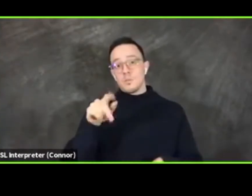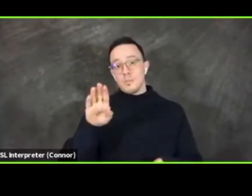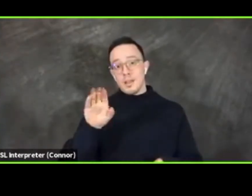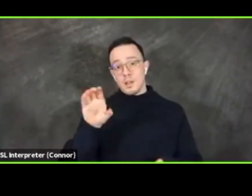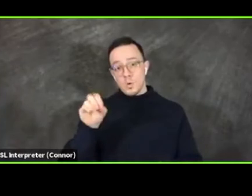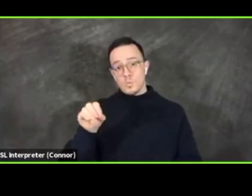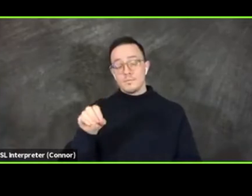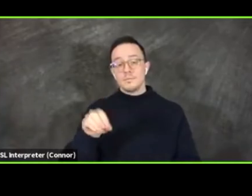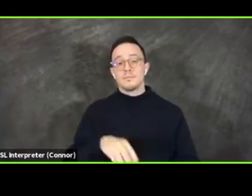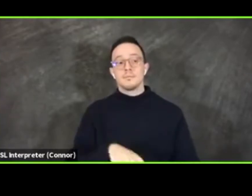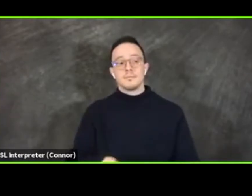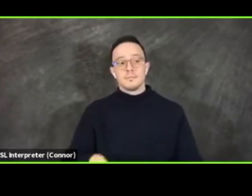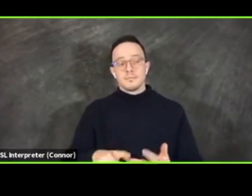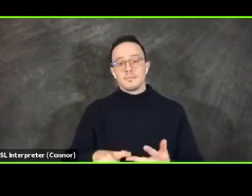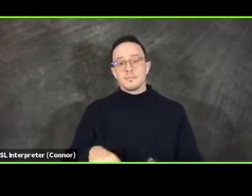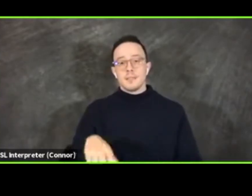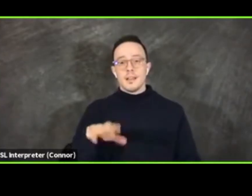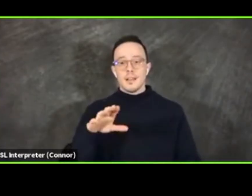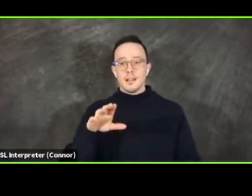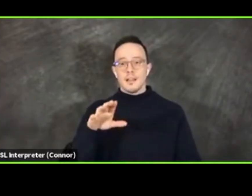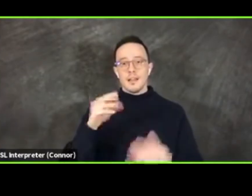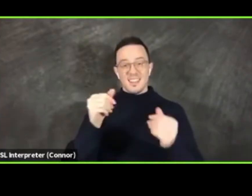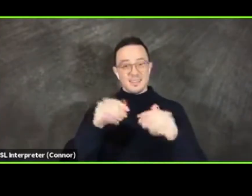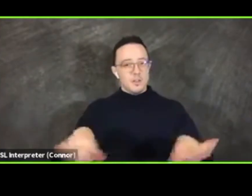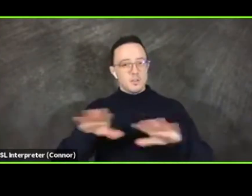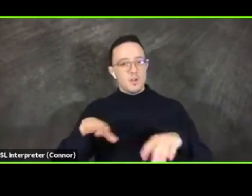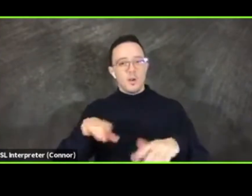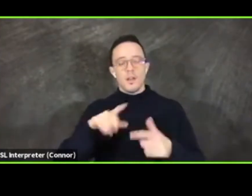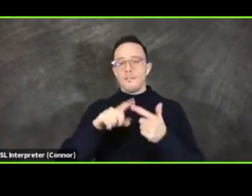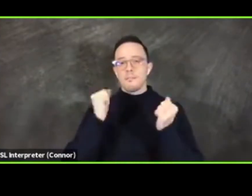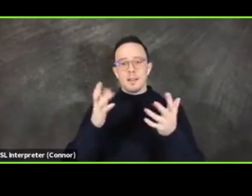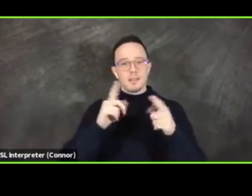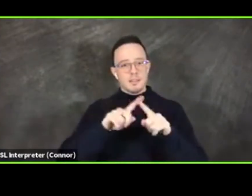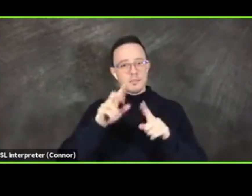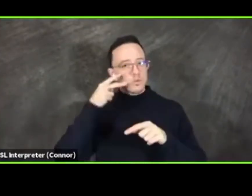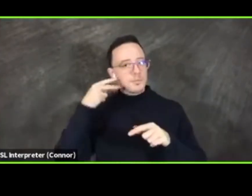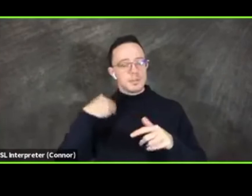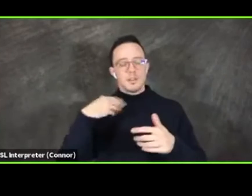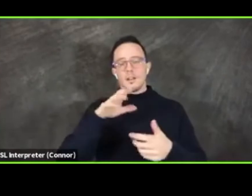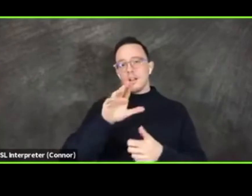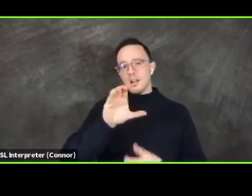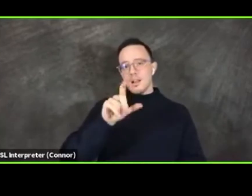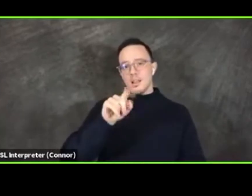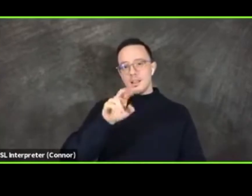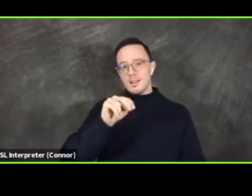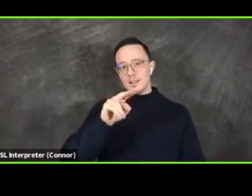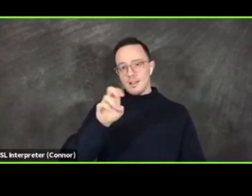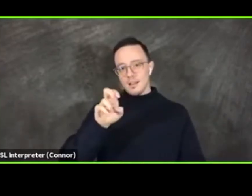THE KALINA, WARAO, KALIPUNA, NEPUYO, TAINO, ARUACA PEOPLE AND THE CURRENTLY ACTIVE CARIB COMMUNITY.